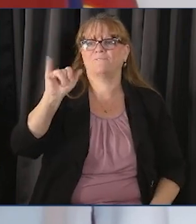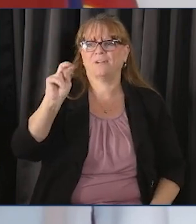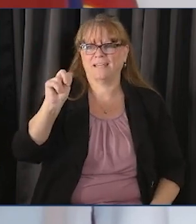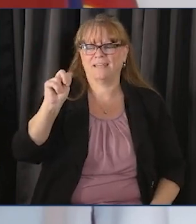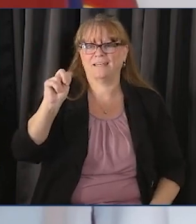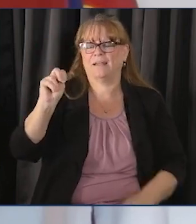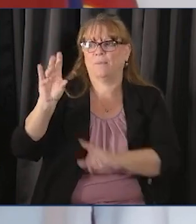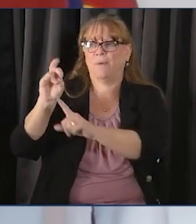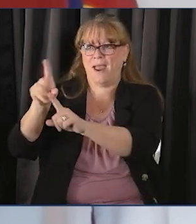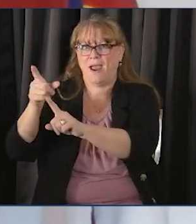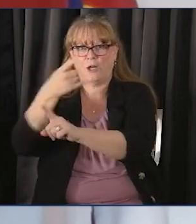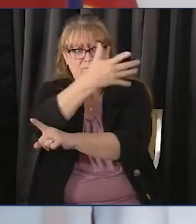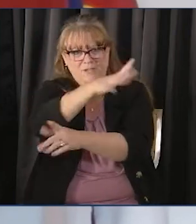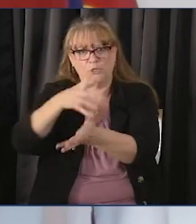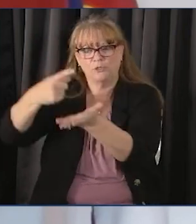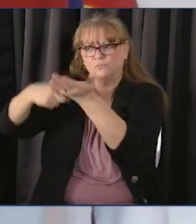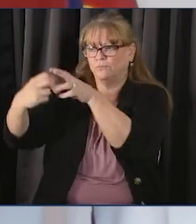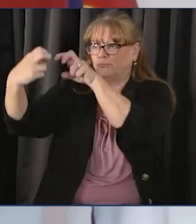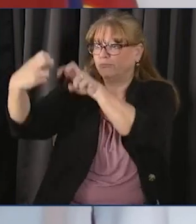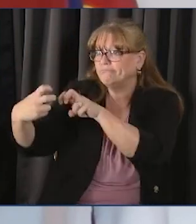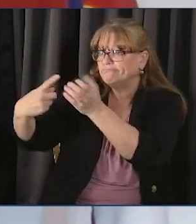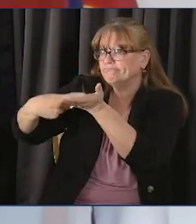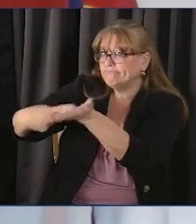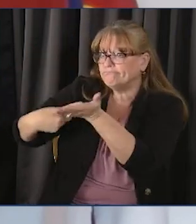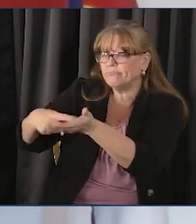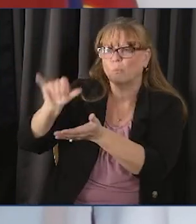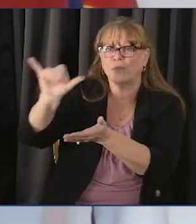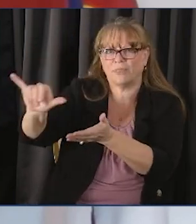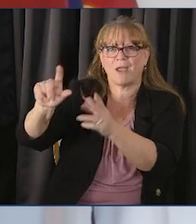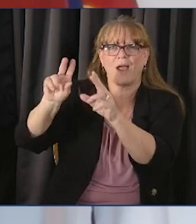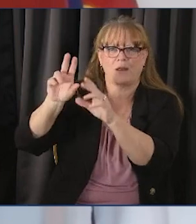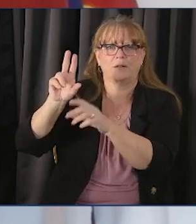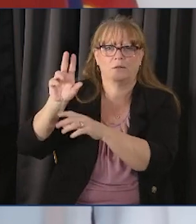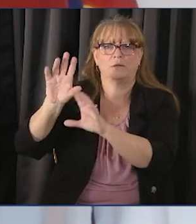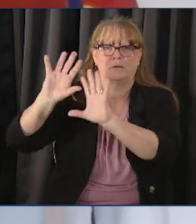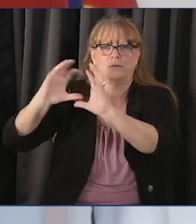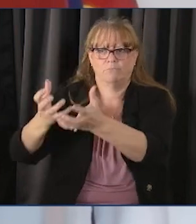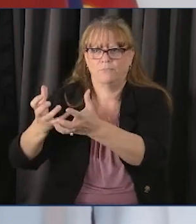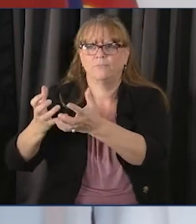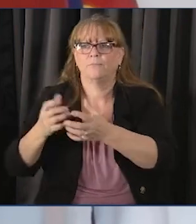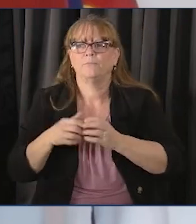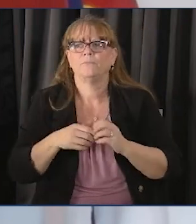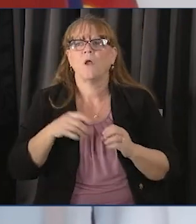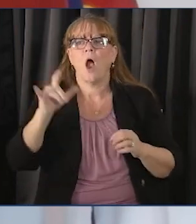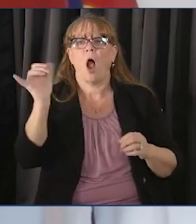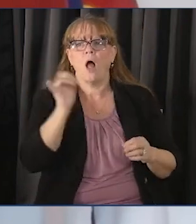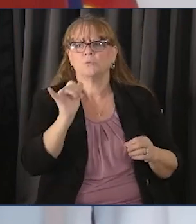roughly 200 students from different tribal members, 200 different tribes that are representative